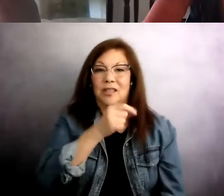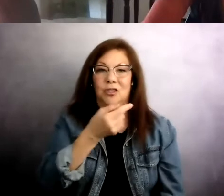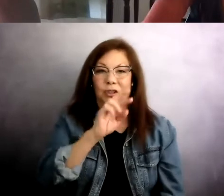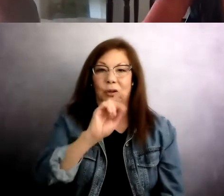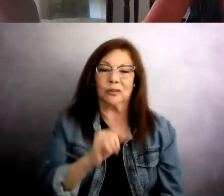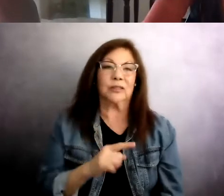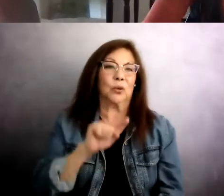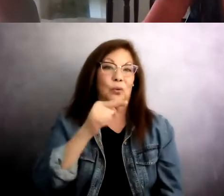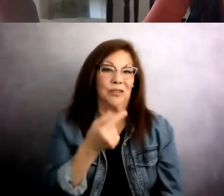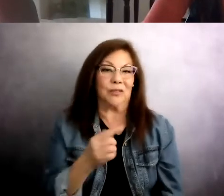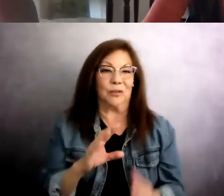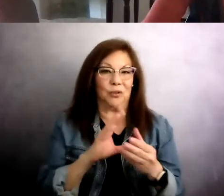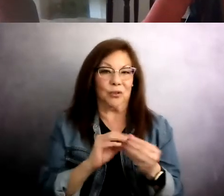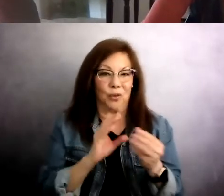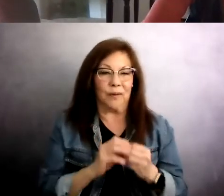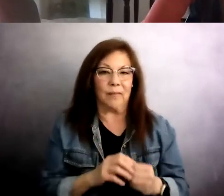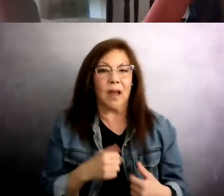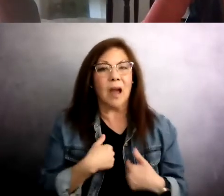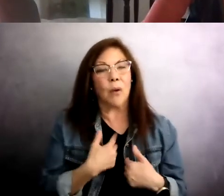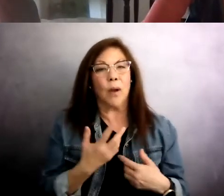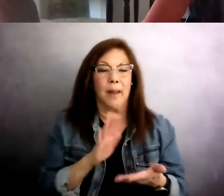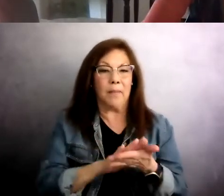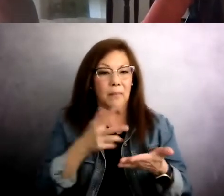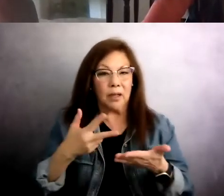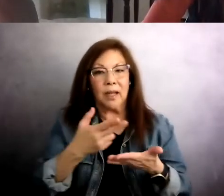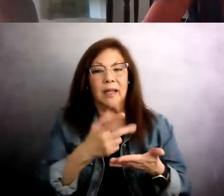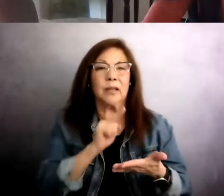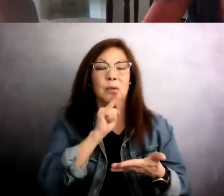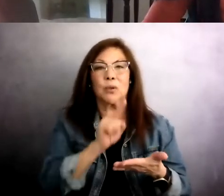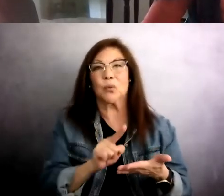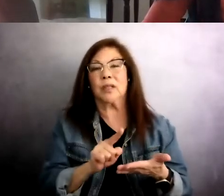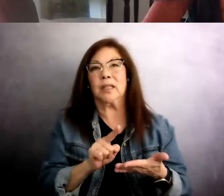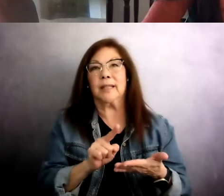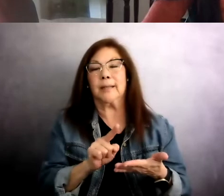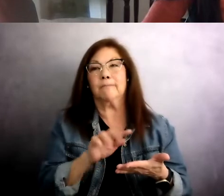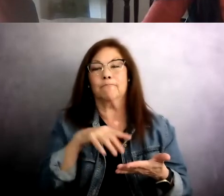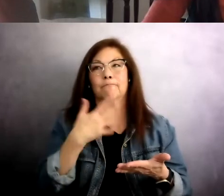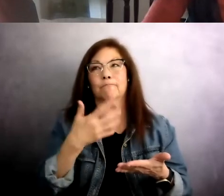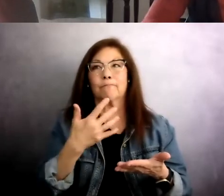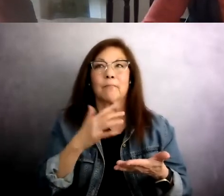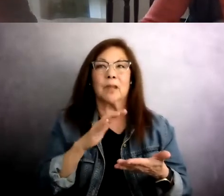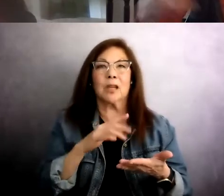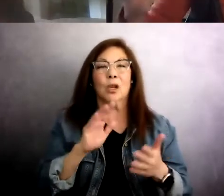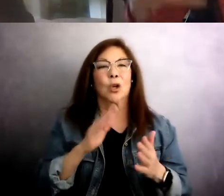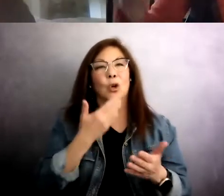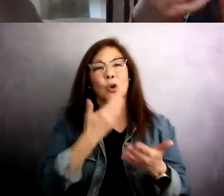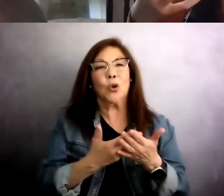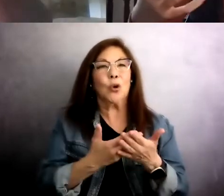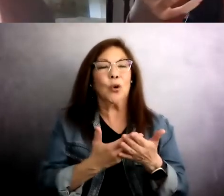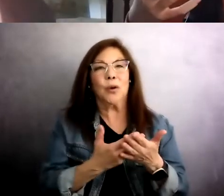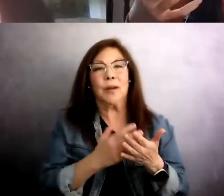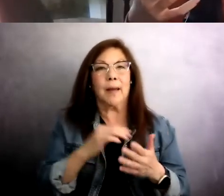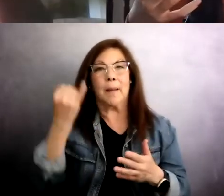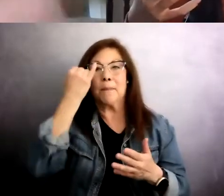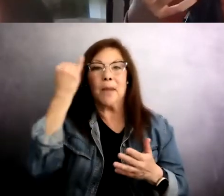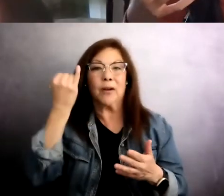And you know, in a way, paper cutting is such great metaphor for the philosophy of wealth